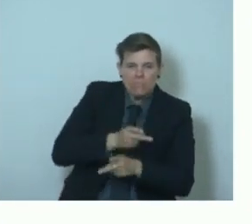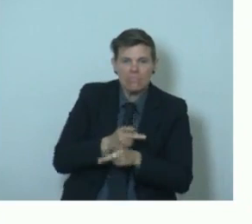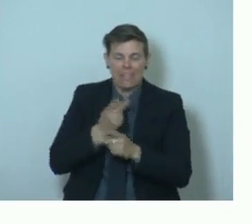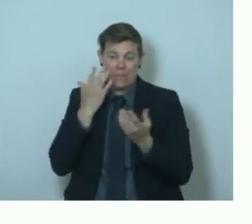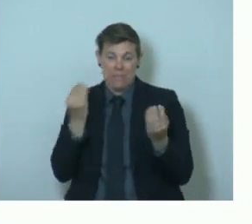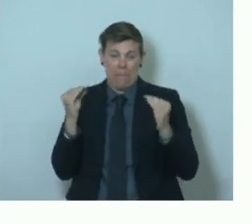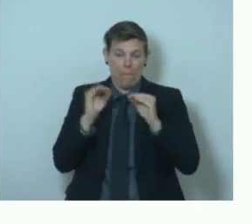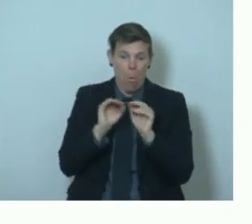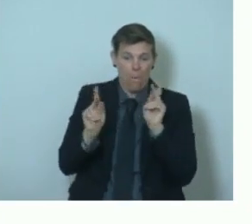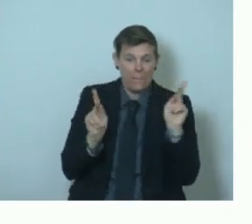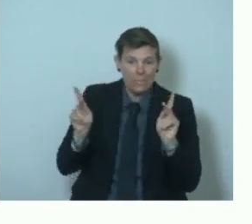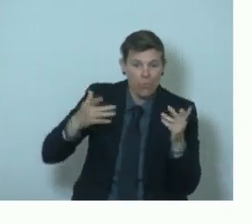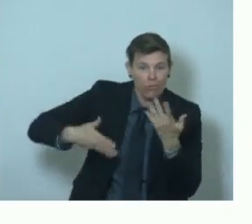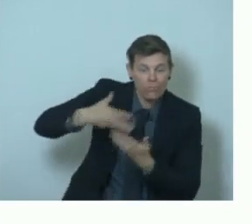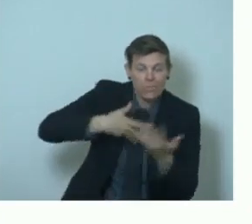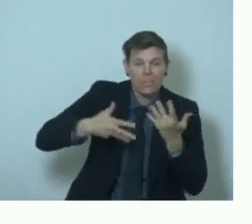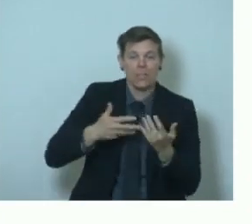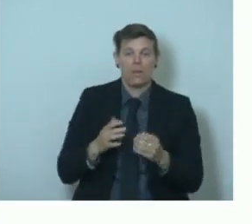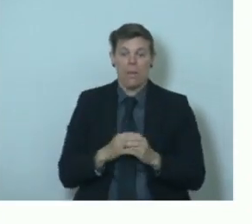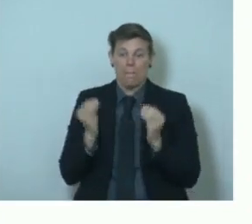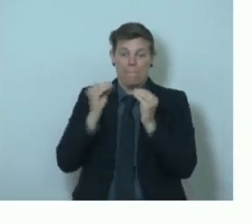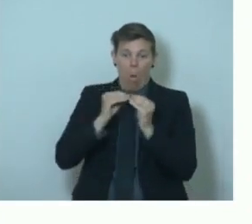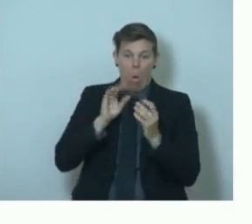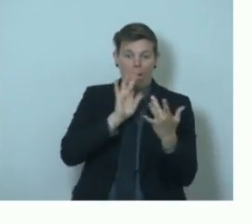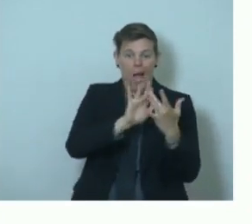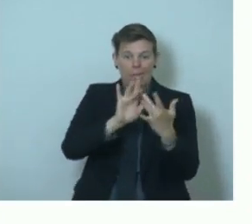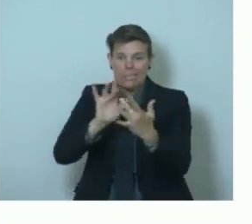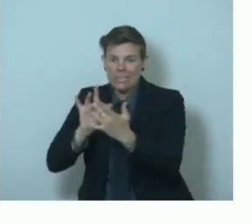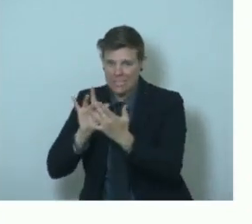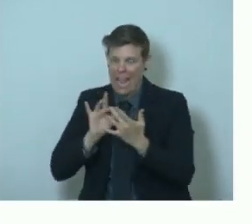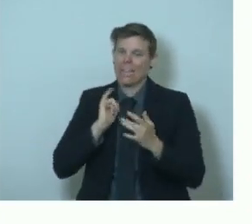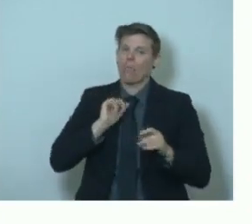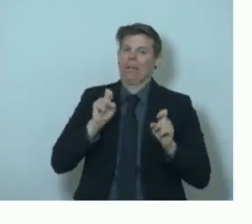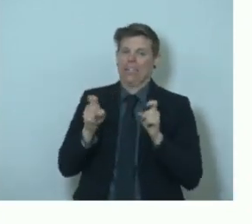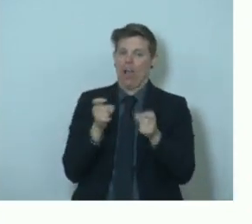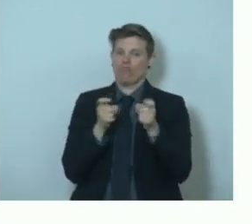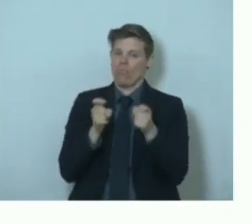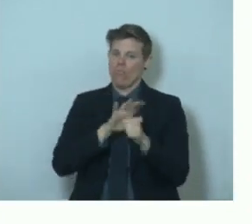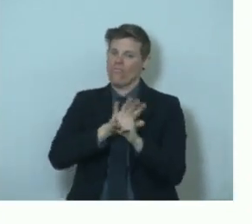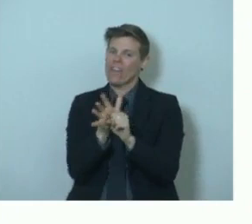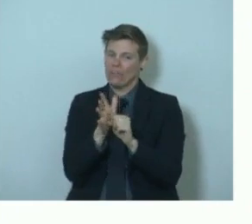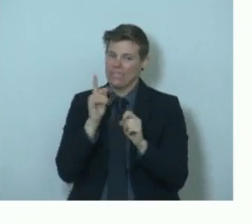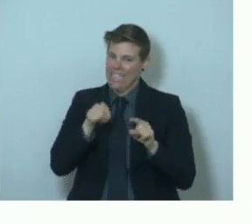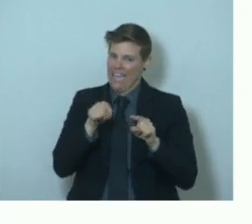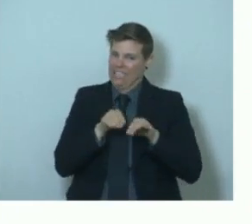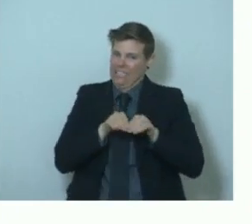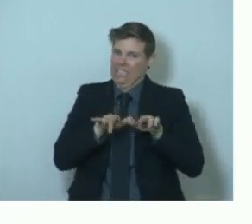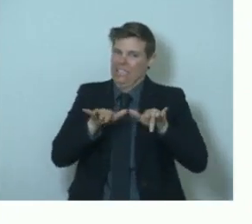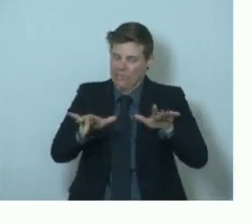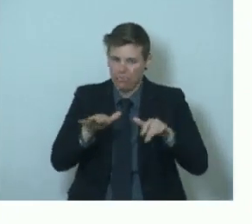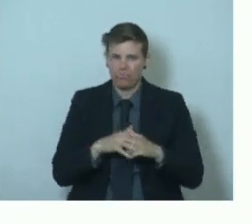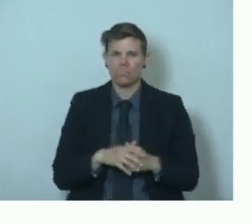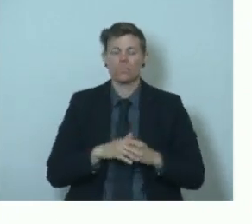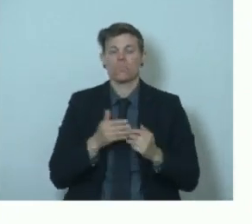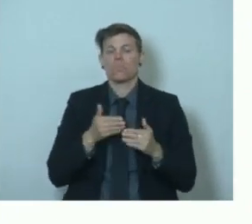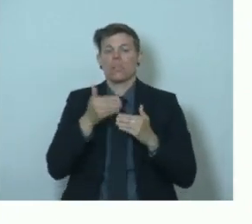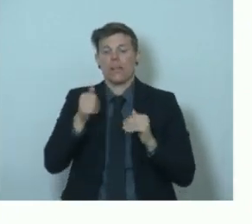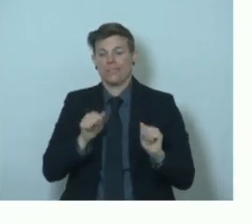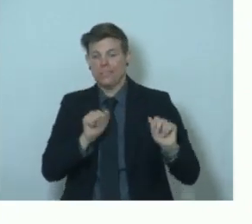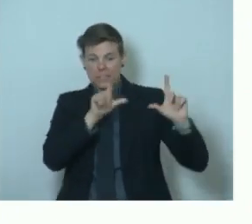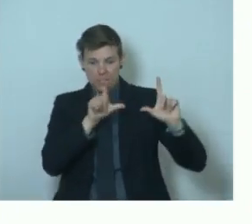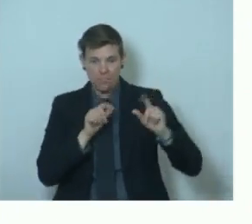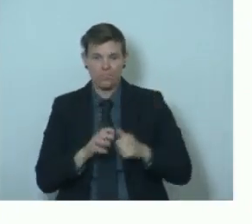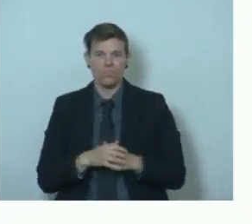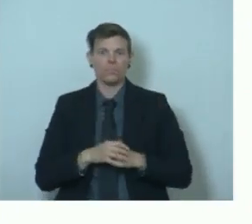THIS DESK HOPEFULLY WE ARE ON A DOWNHILL COURSE.